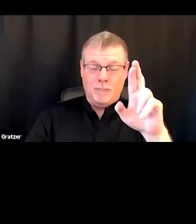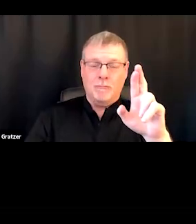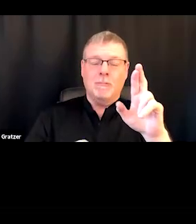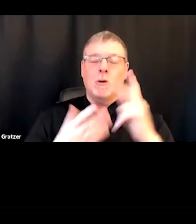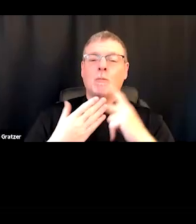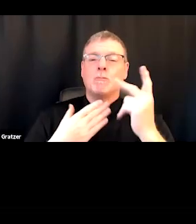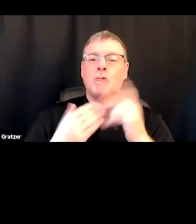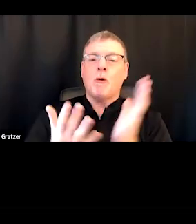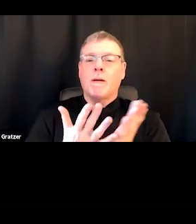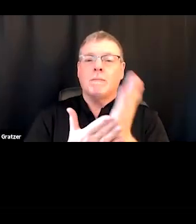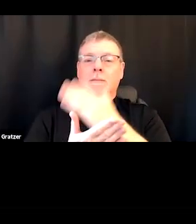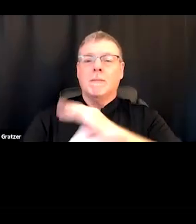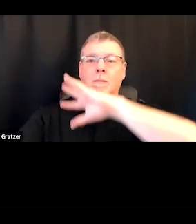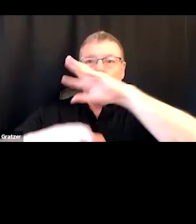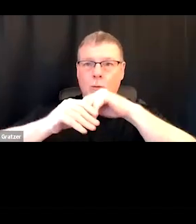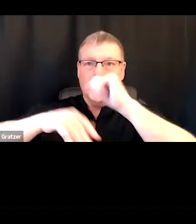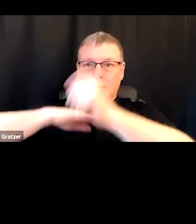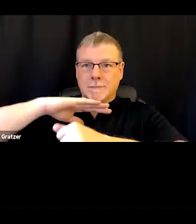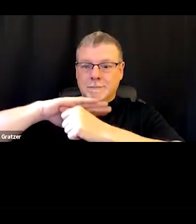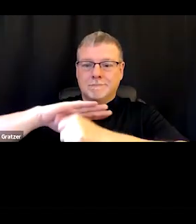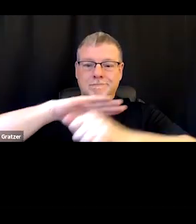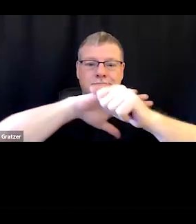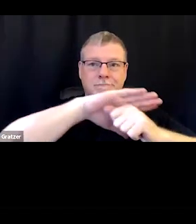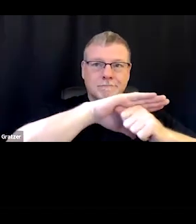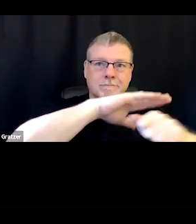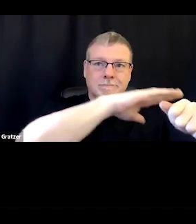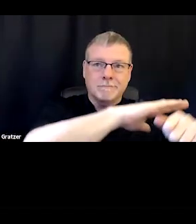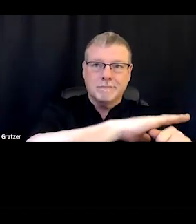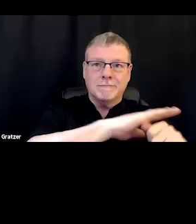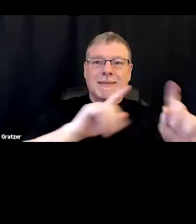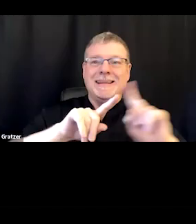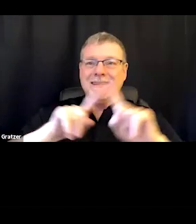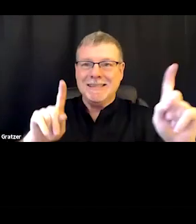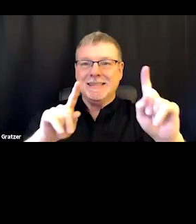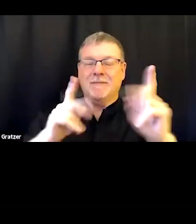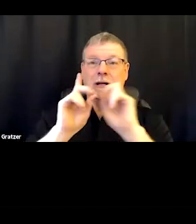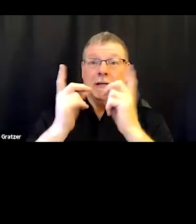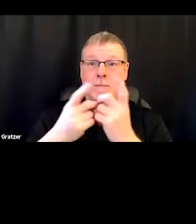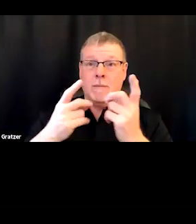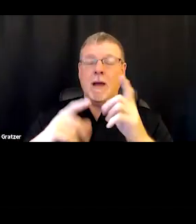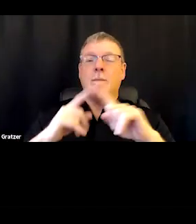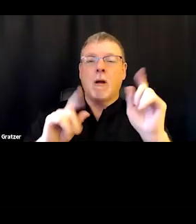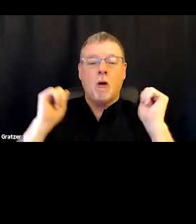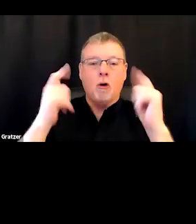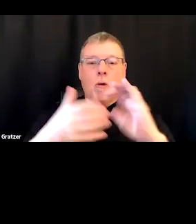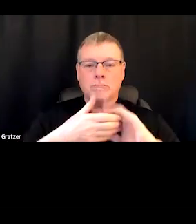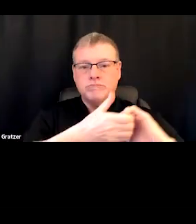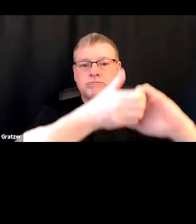all are housed in different departments within the city, but we all collaborate and work together very closely.